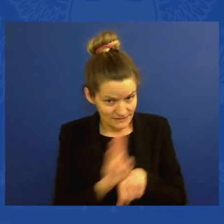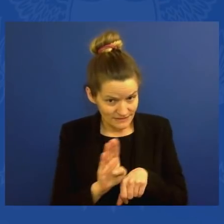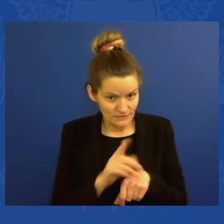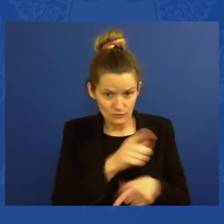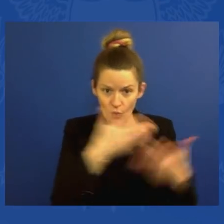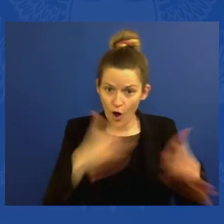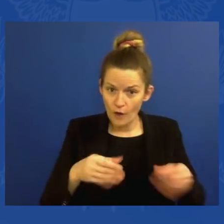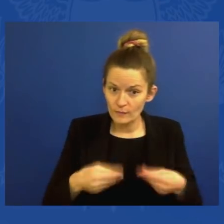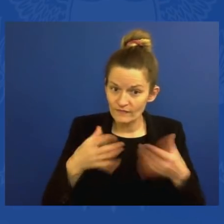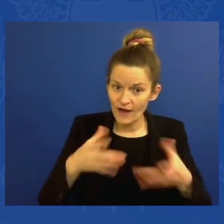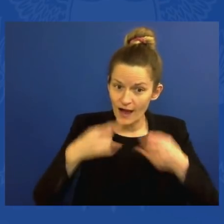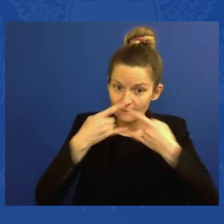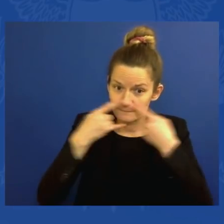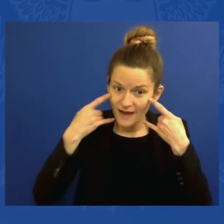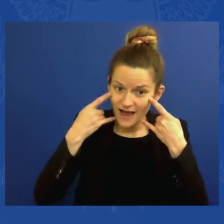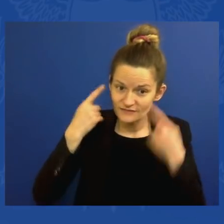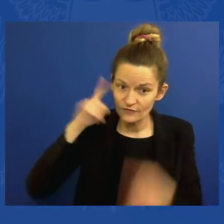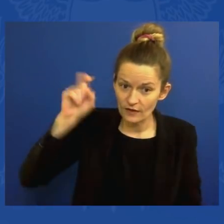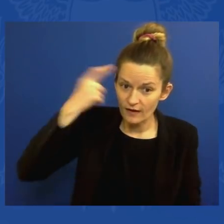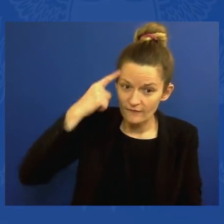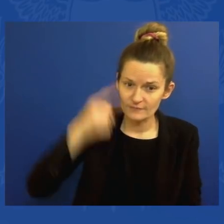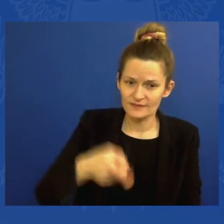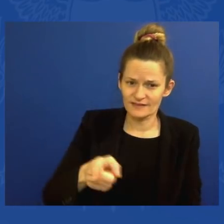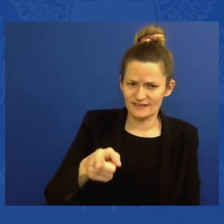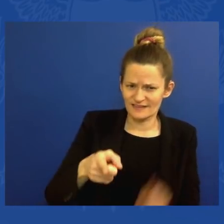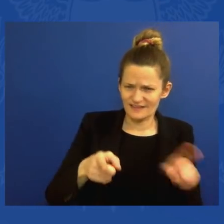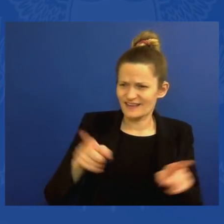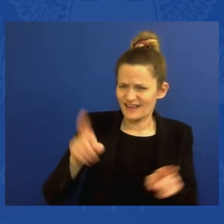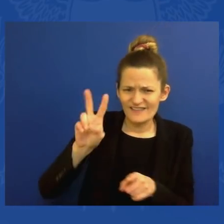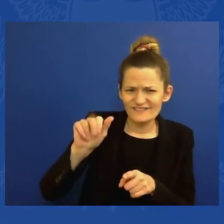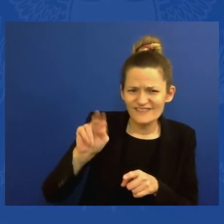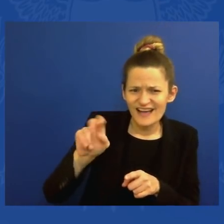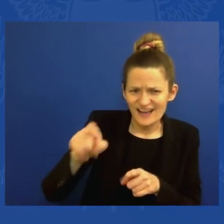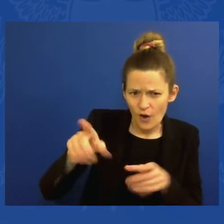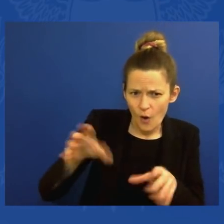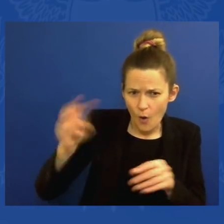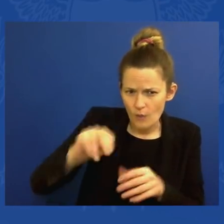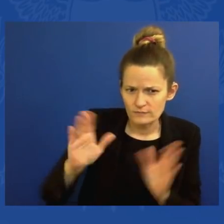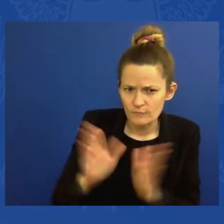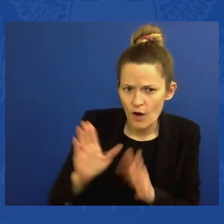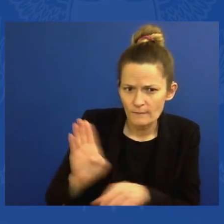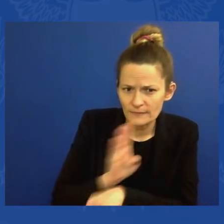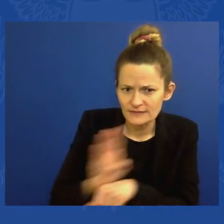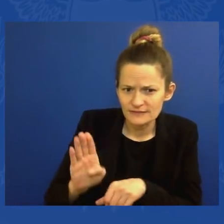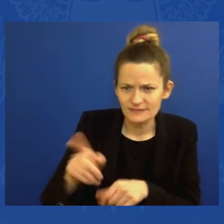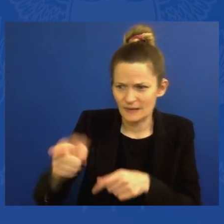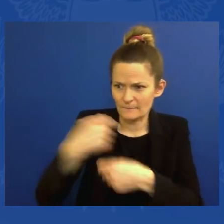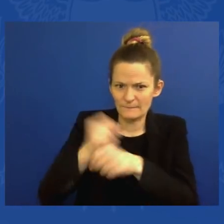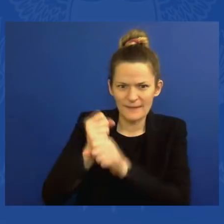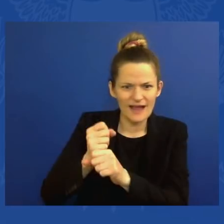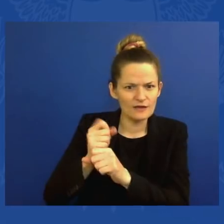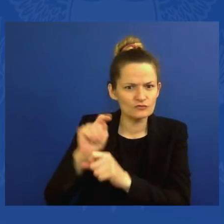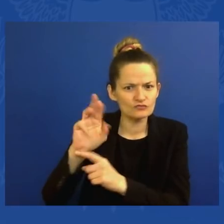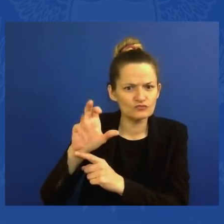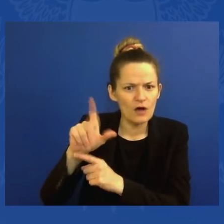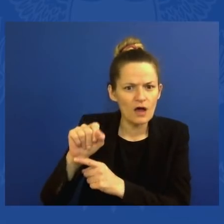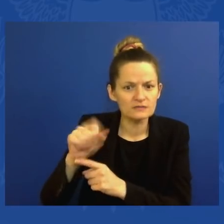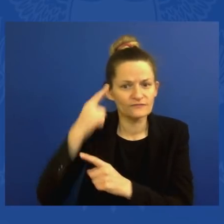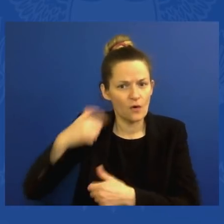are now producing specialty trucks and trailers for the Department of Veterans Affairs and the Army. And we're seeing other "Buy American" successes,